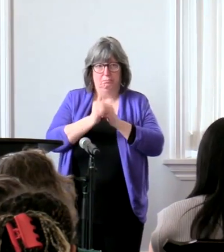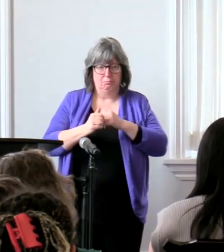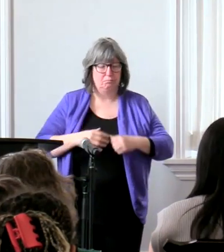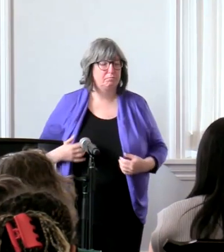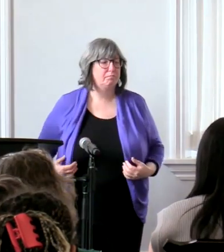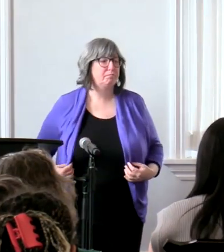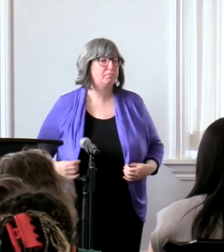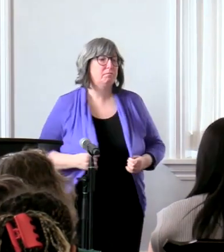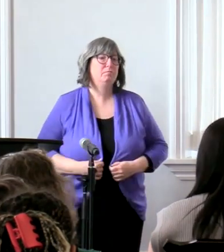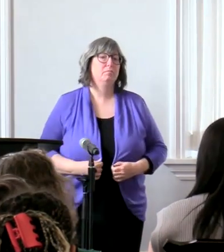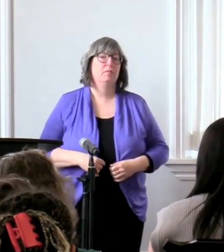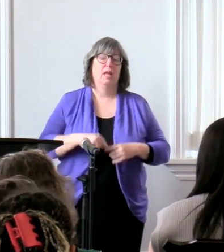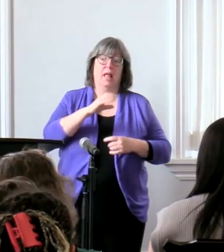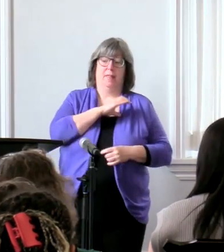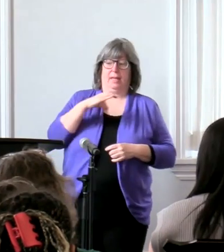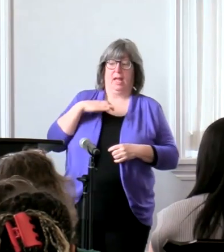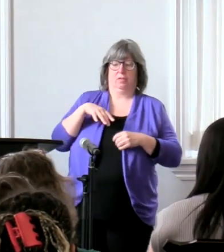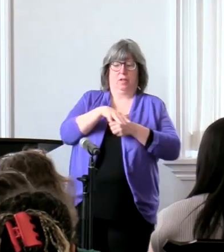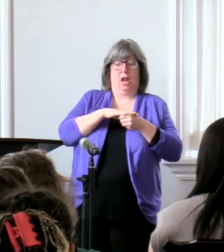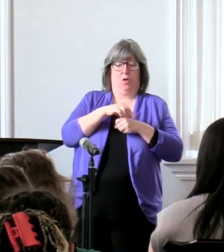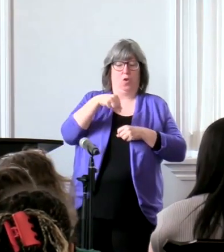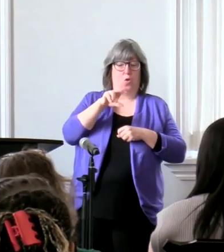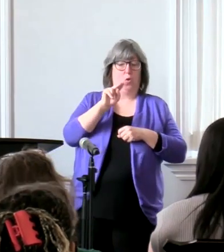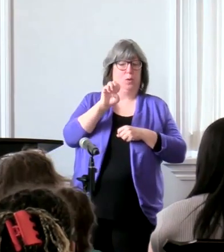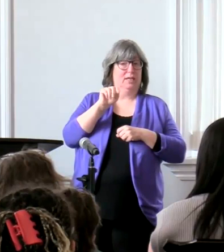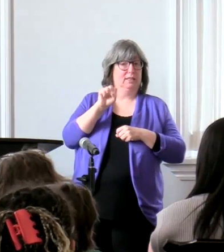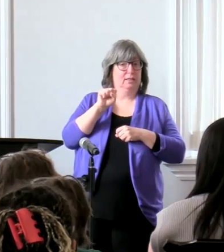The council of the Region of Queen's in 2019,